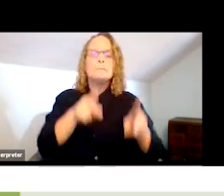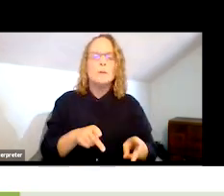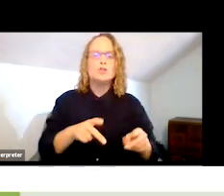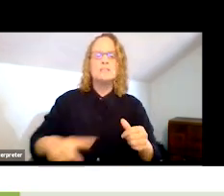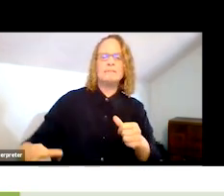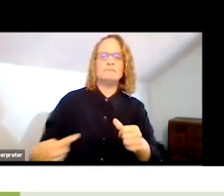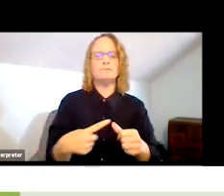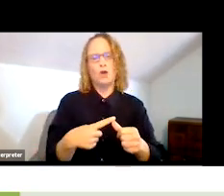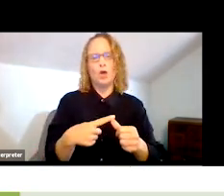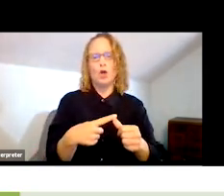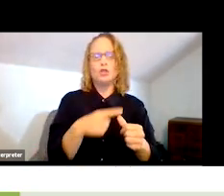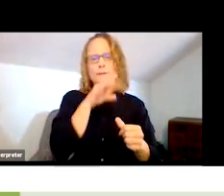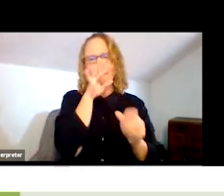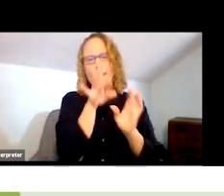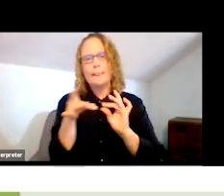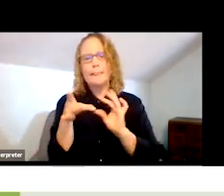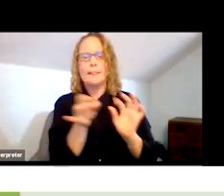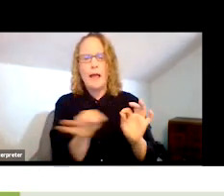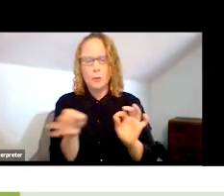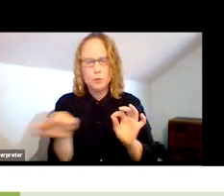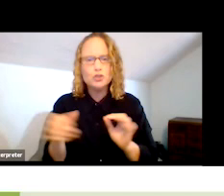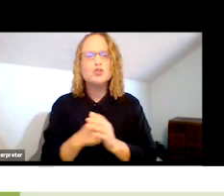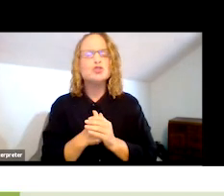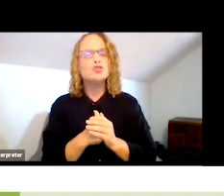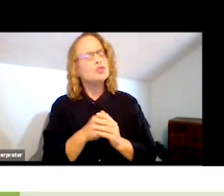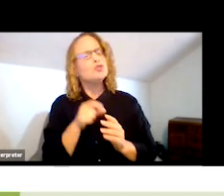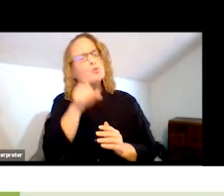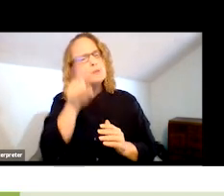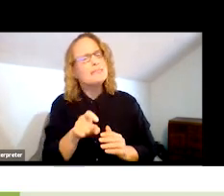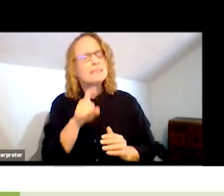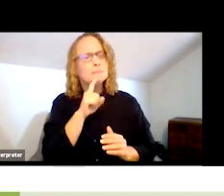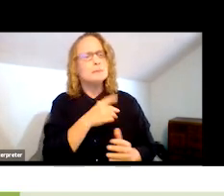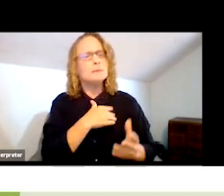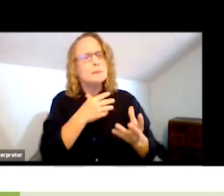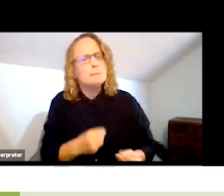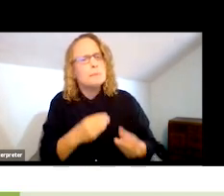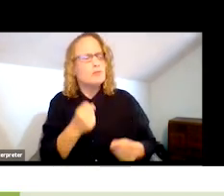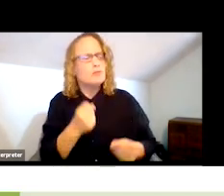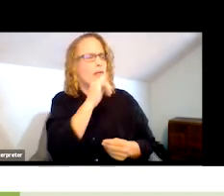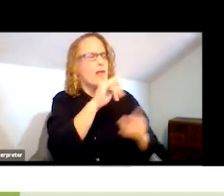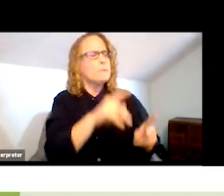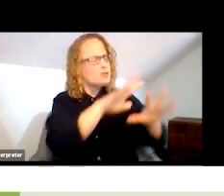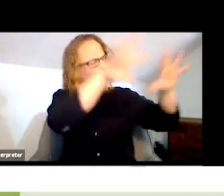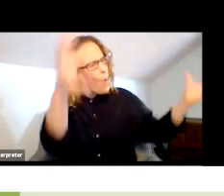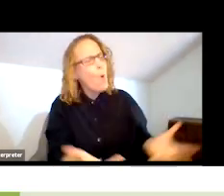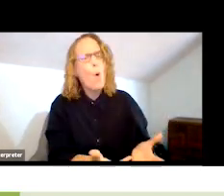And here, first we wanna employ purposeful and thoughtful interactions. So, we wanna make sure